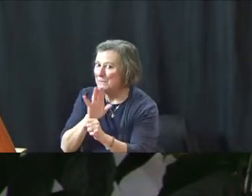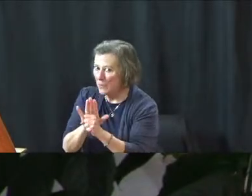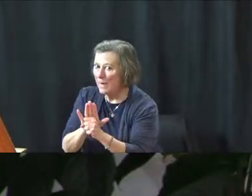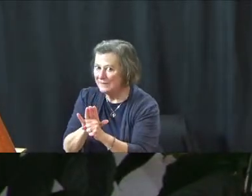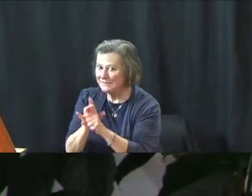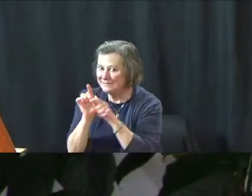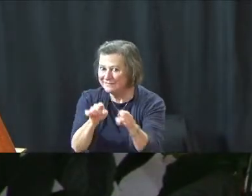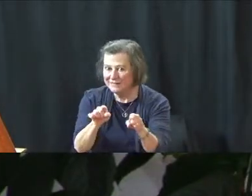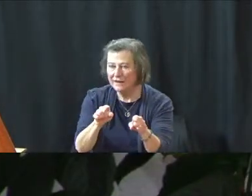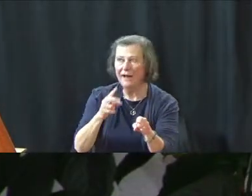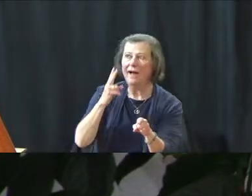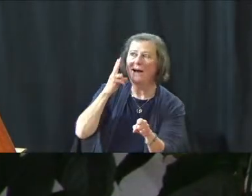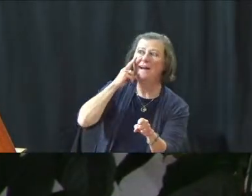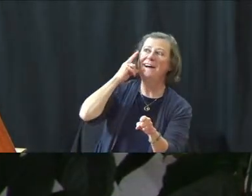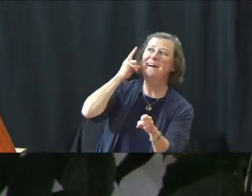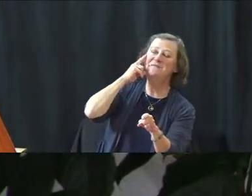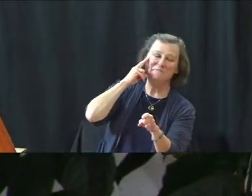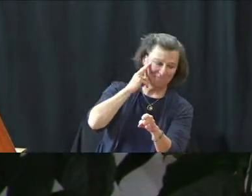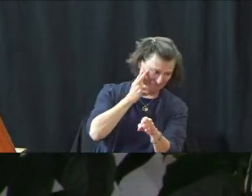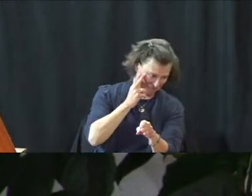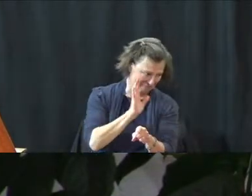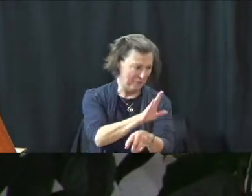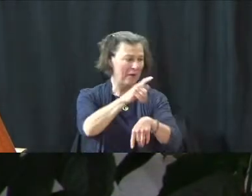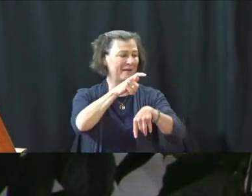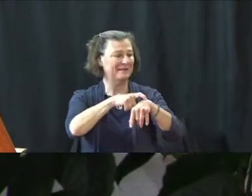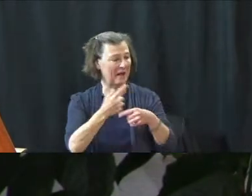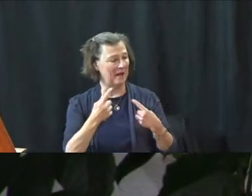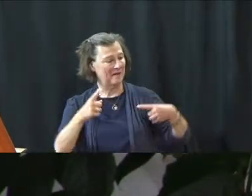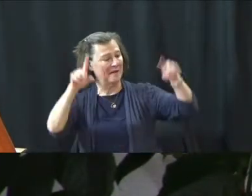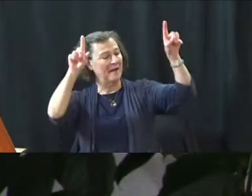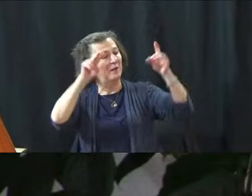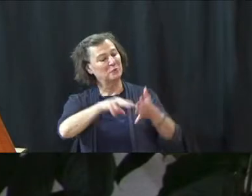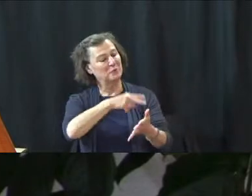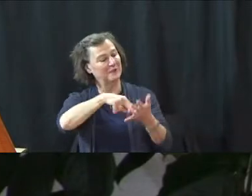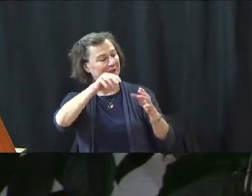I see at last your time has come, to dance high in the sky,